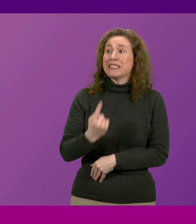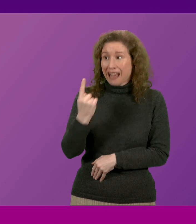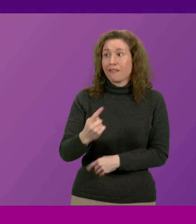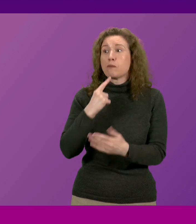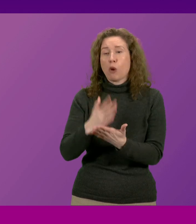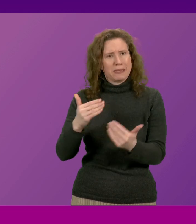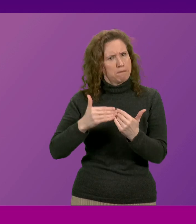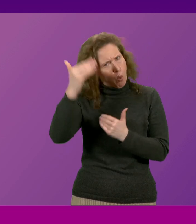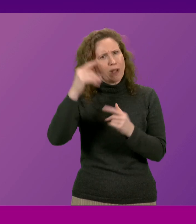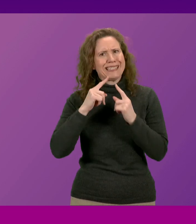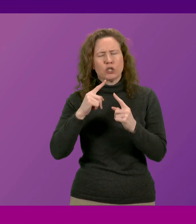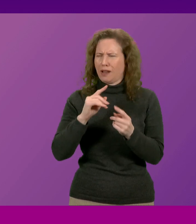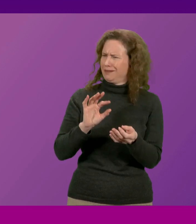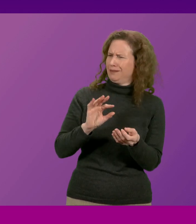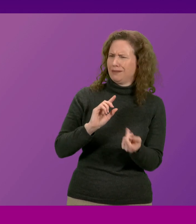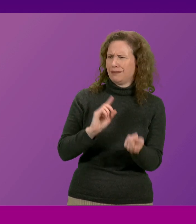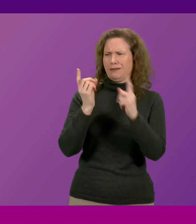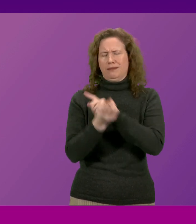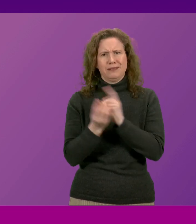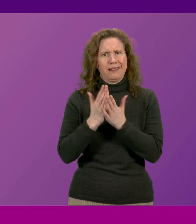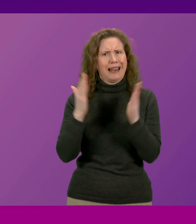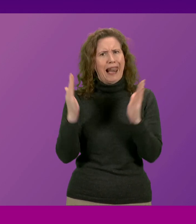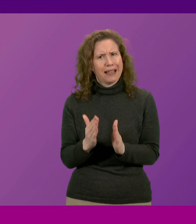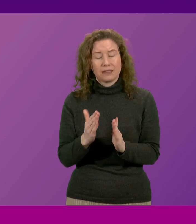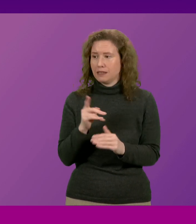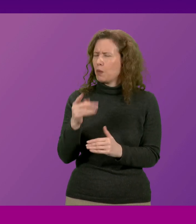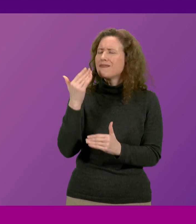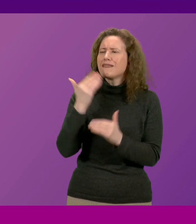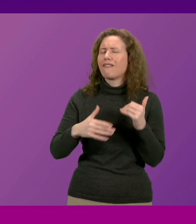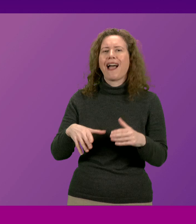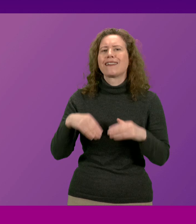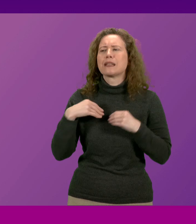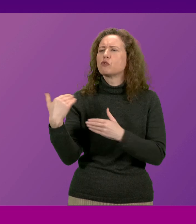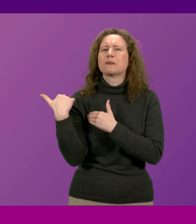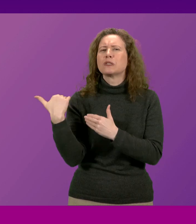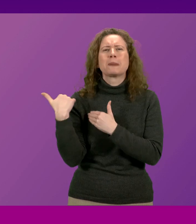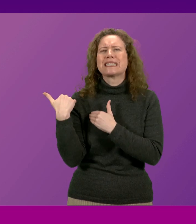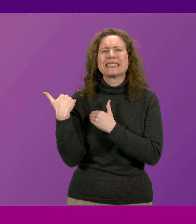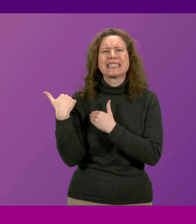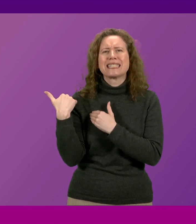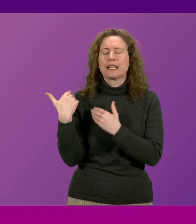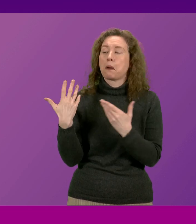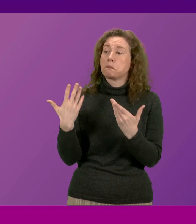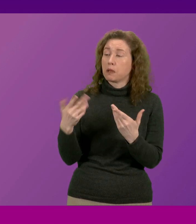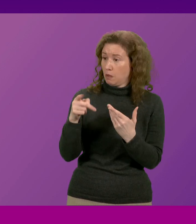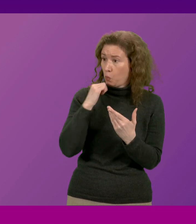but instead there are fewer. He will not ever accept responsibility. Does he at least accept